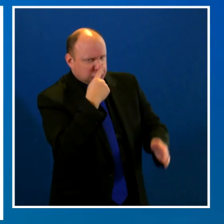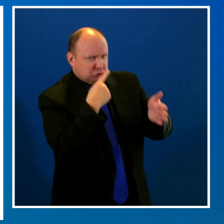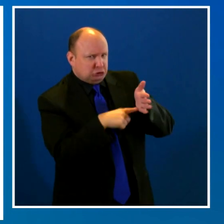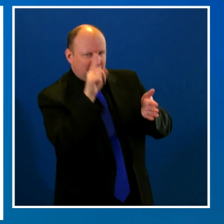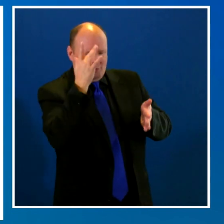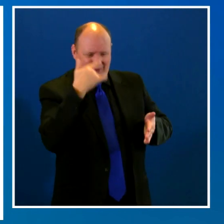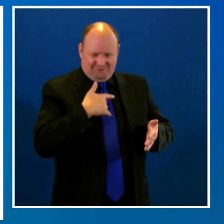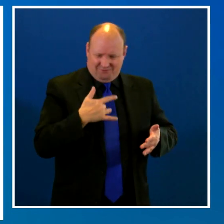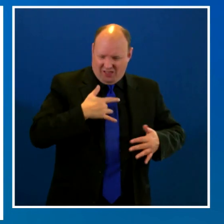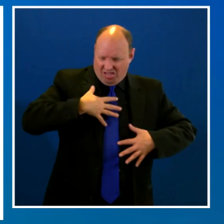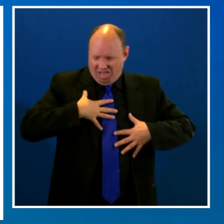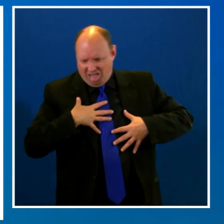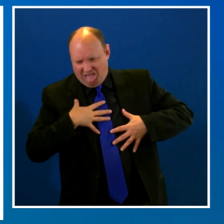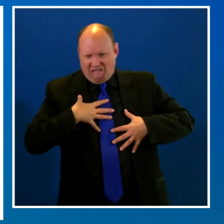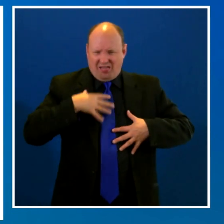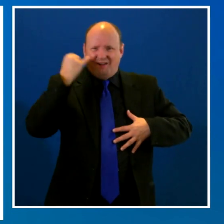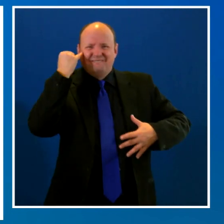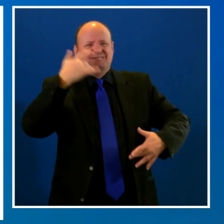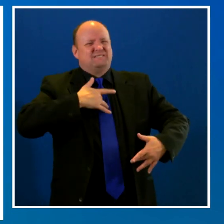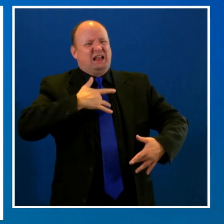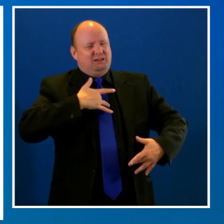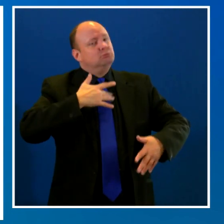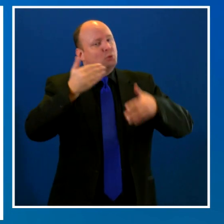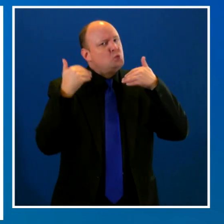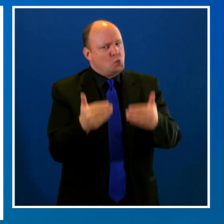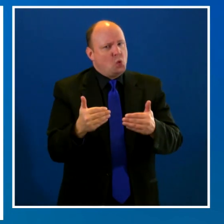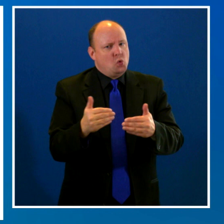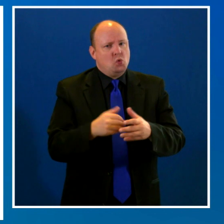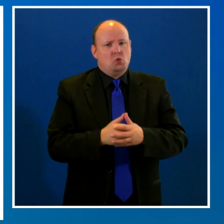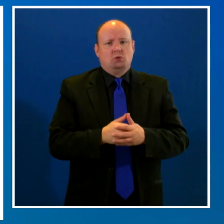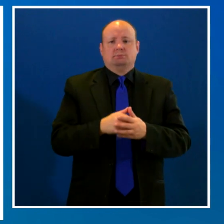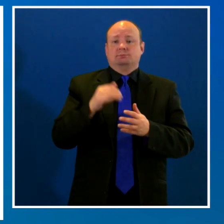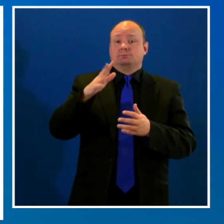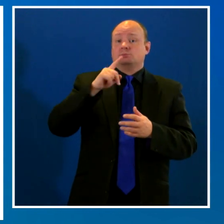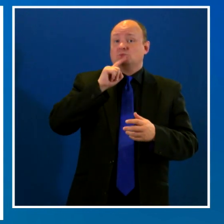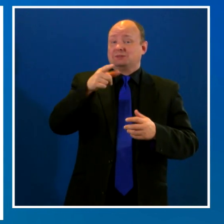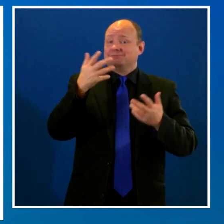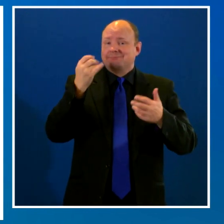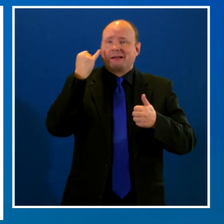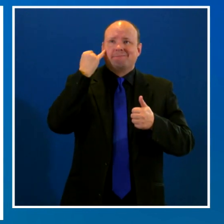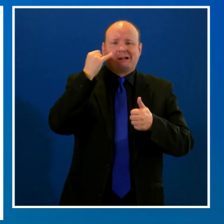Those symptoms include trouble breathing, persistent pain or